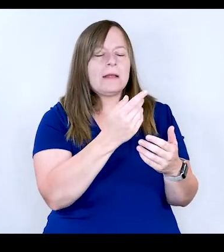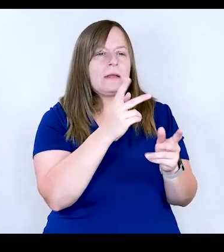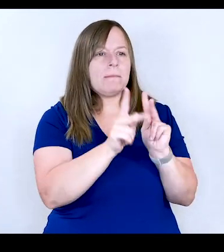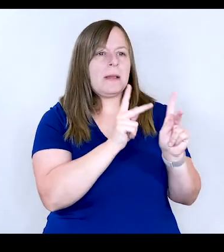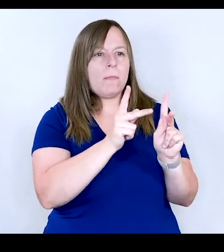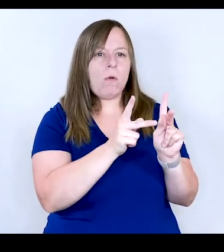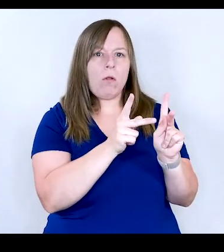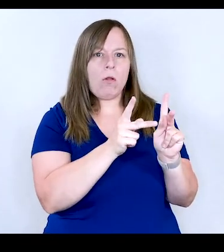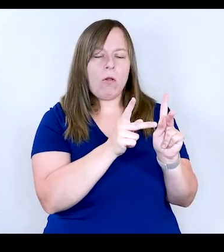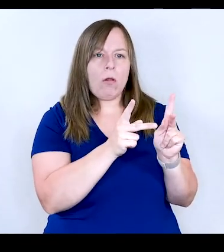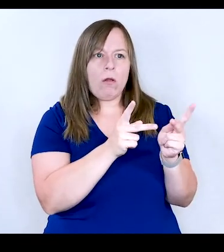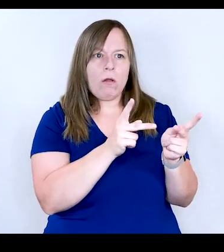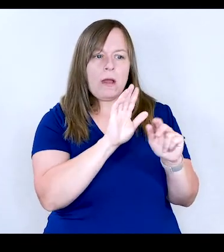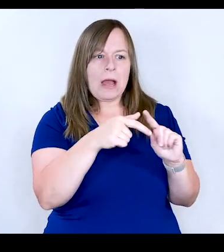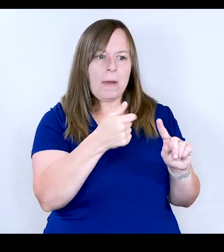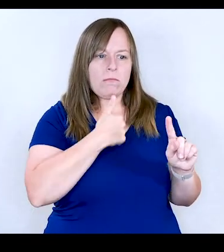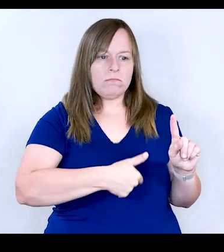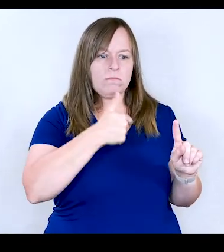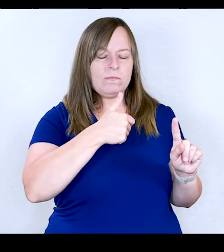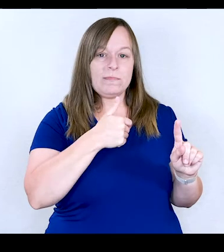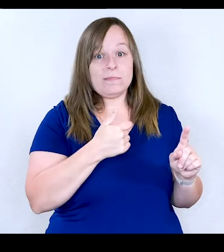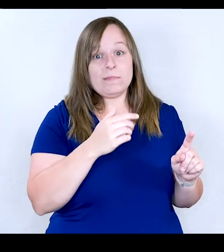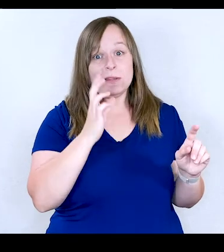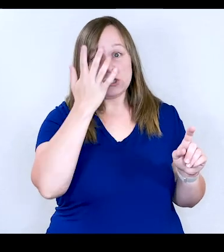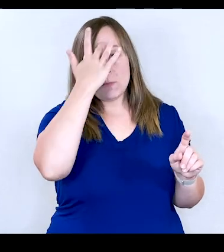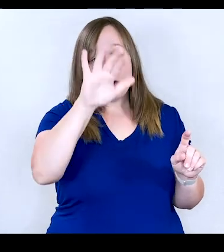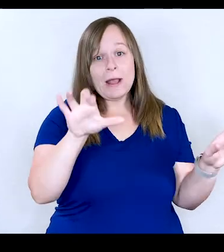seeking advocacy. I mean, that's the smartest thing I did with the problems